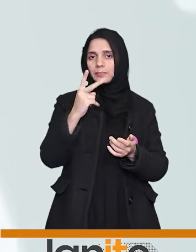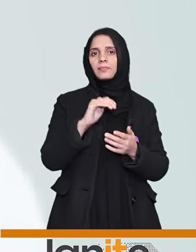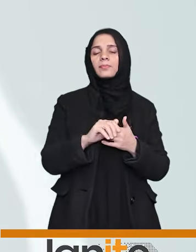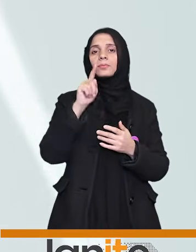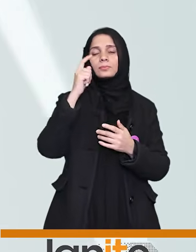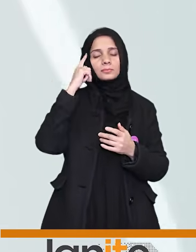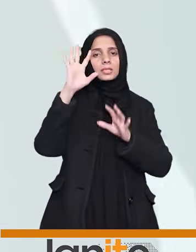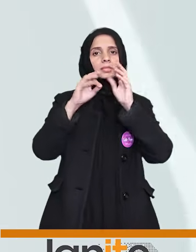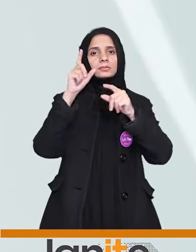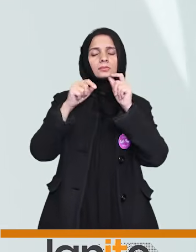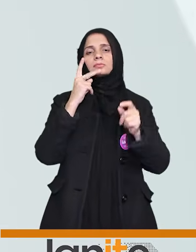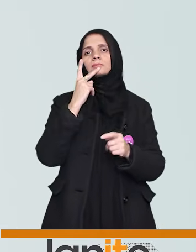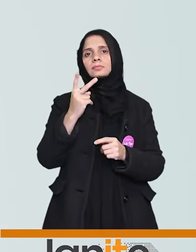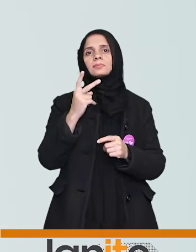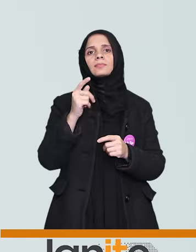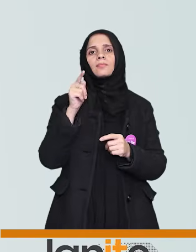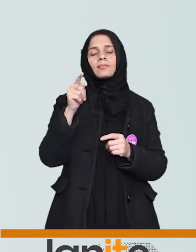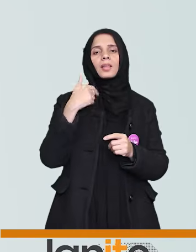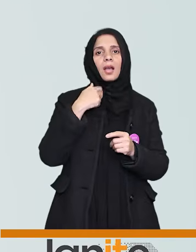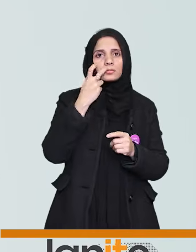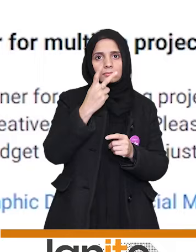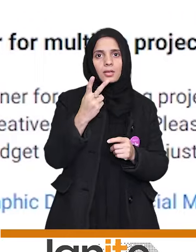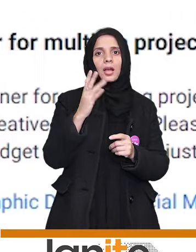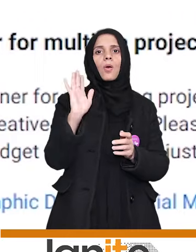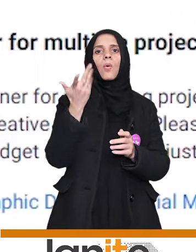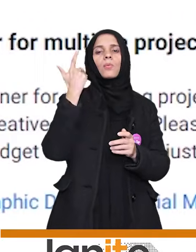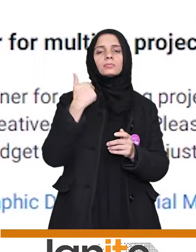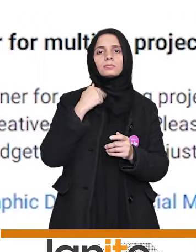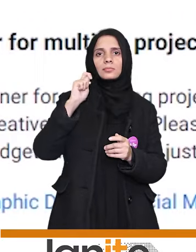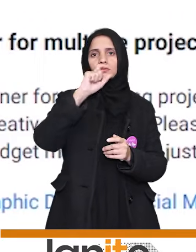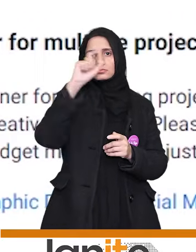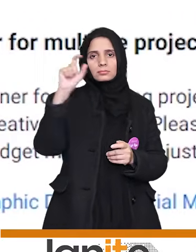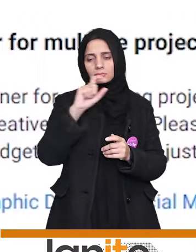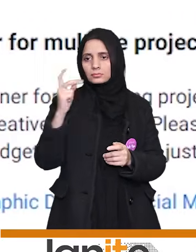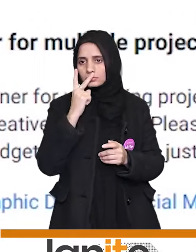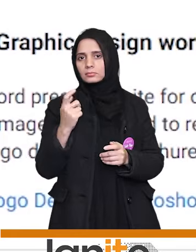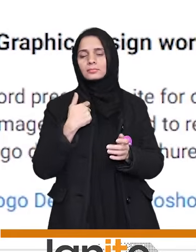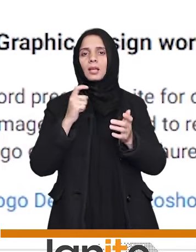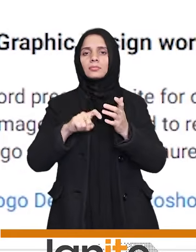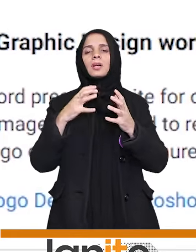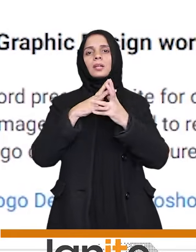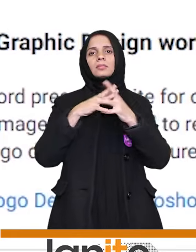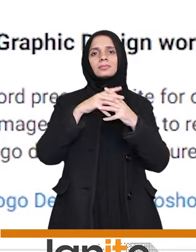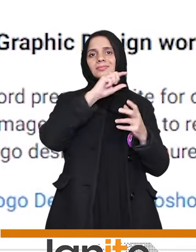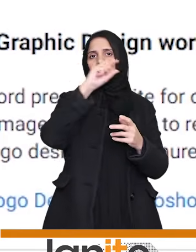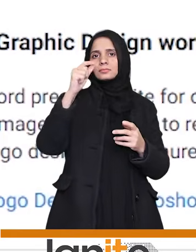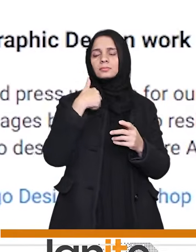with the search results I have populated the websites with. In this case, look at the graphic. If I click on the ‘Graphic’, friends!